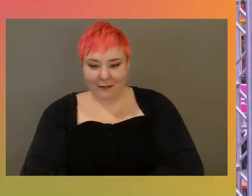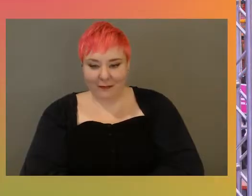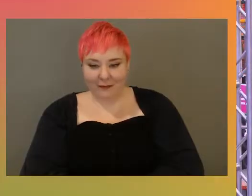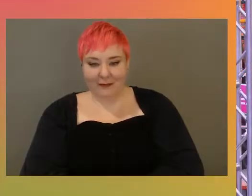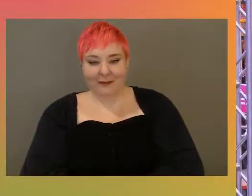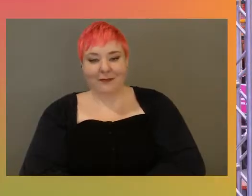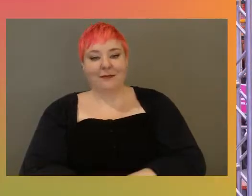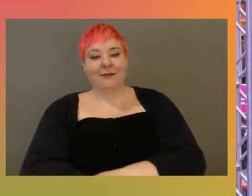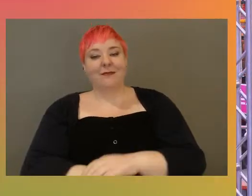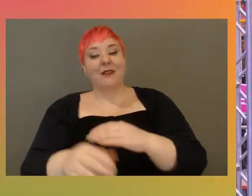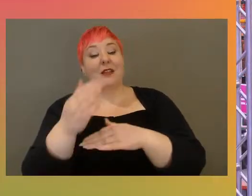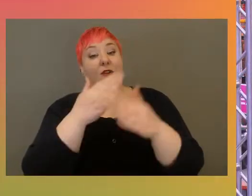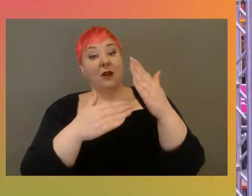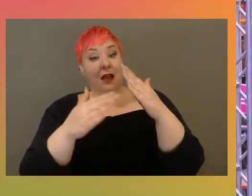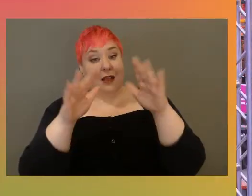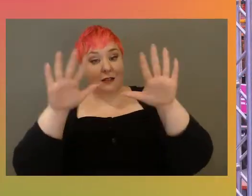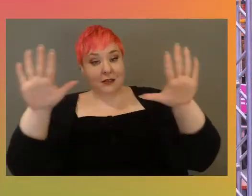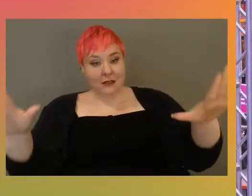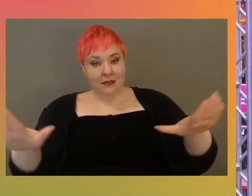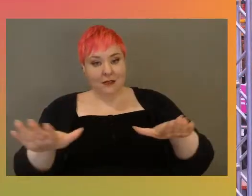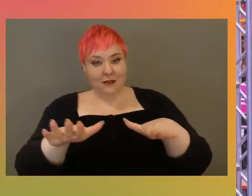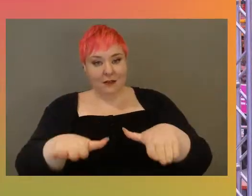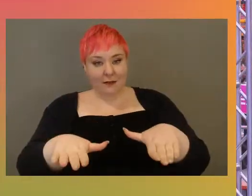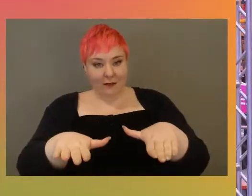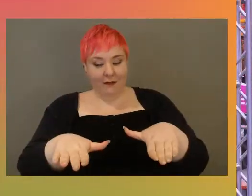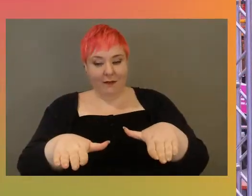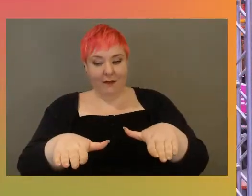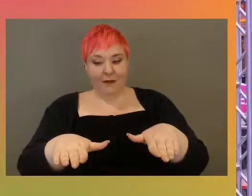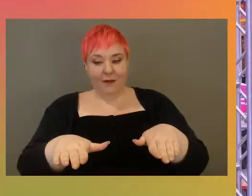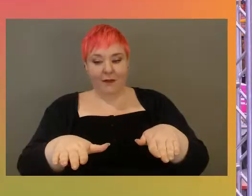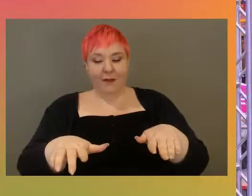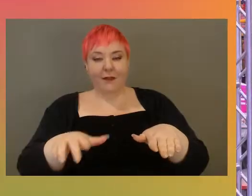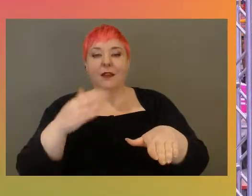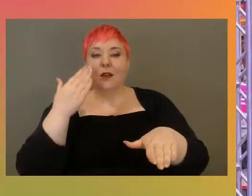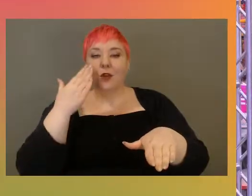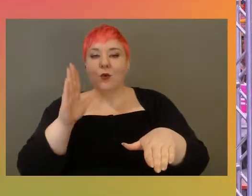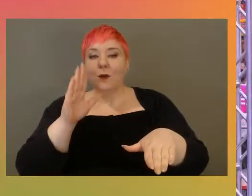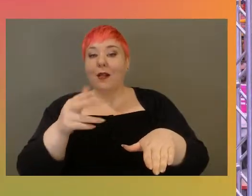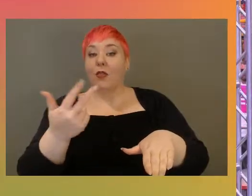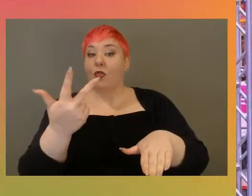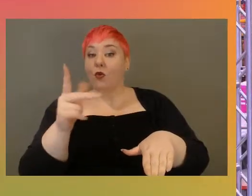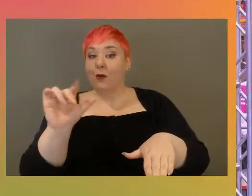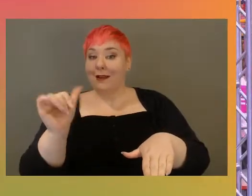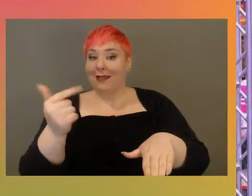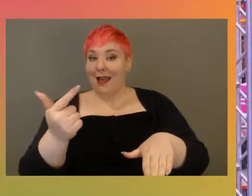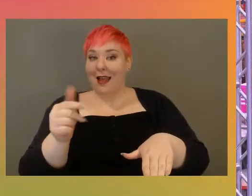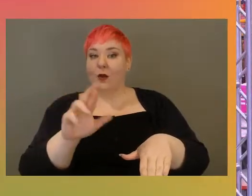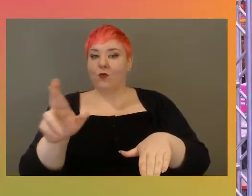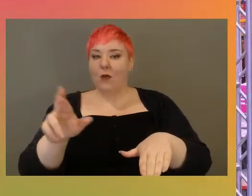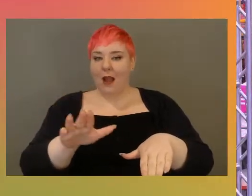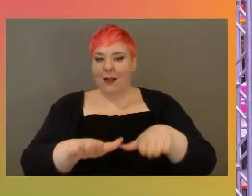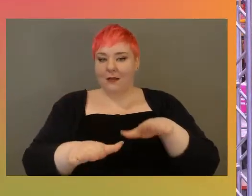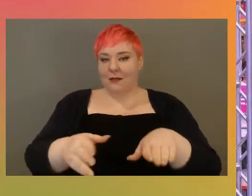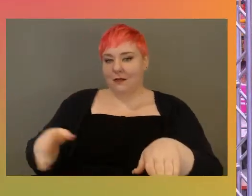COME A LITTLE BIT AWAY FROM YOUR BACK. AND THEN, TAKE YOUR HANDS TO